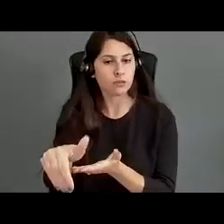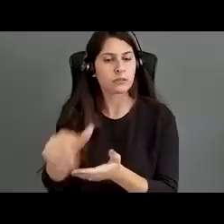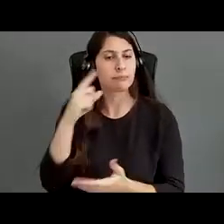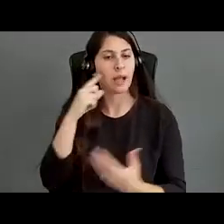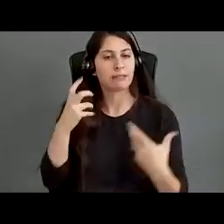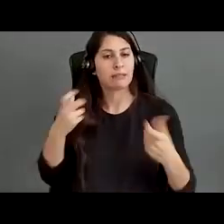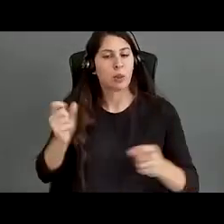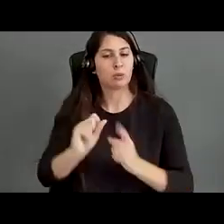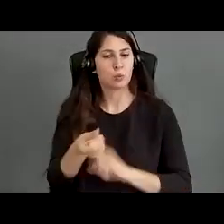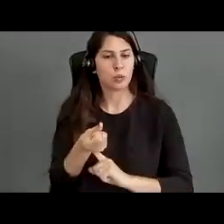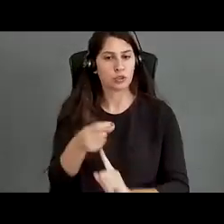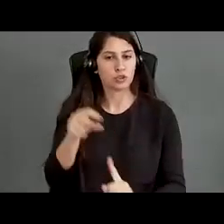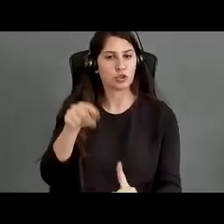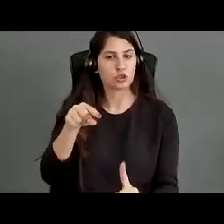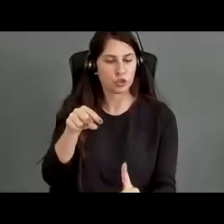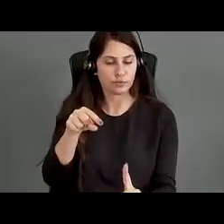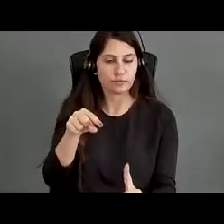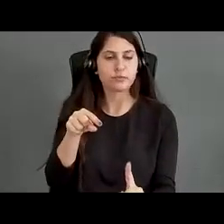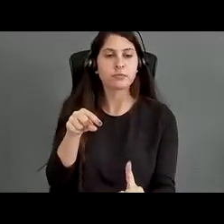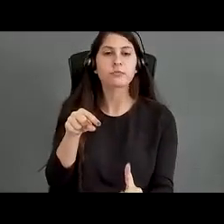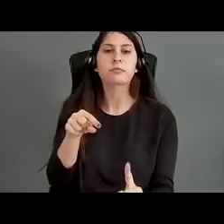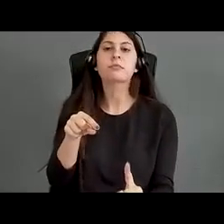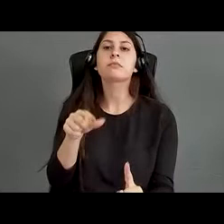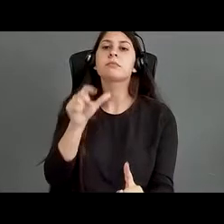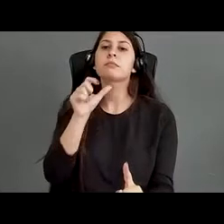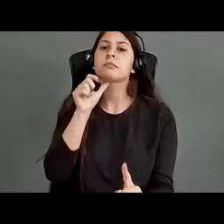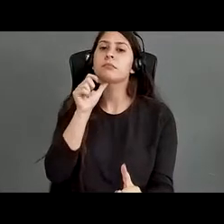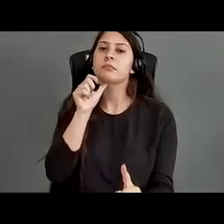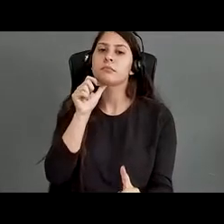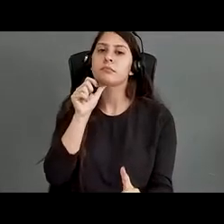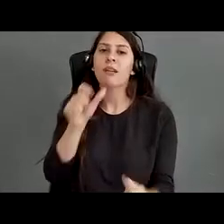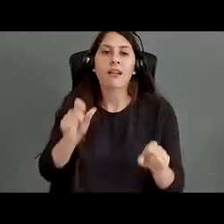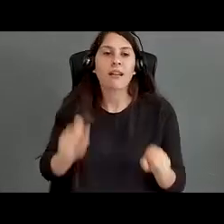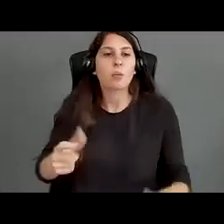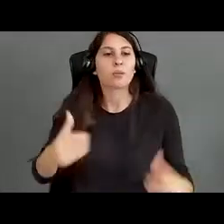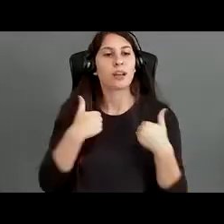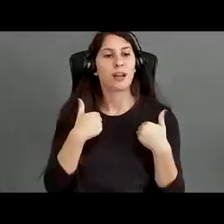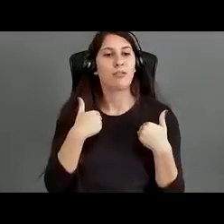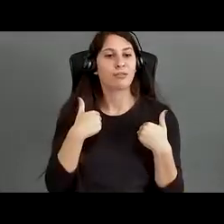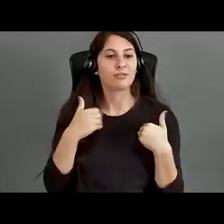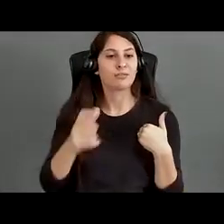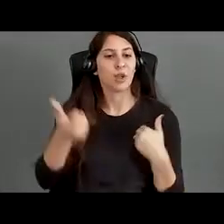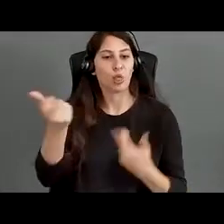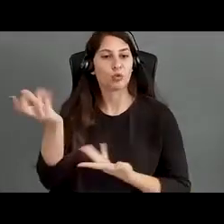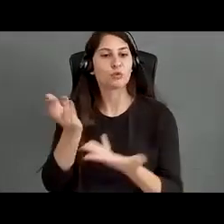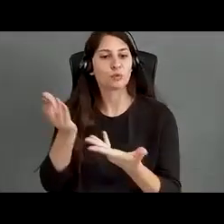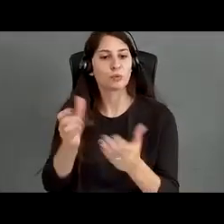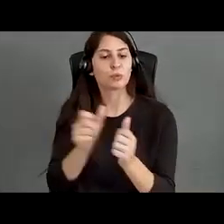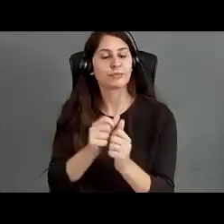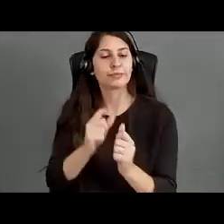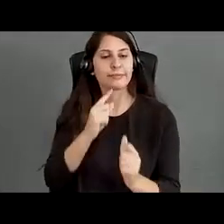is the inability of those Wraparound services that people with serious mental illnesses need